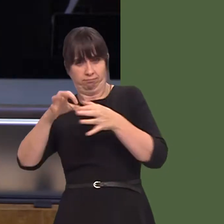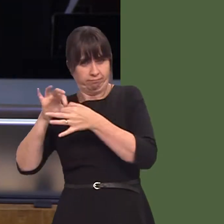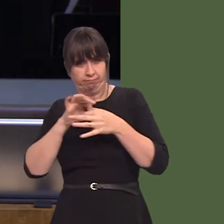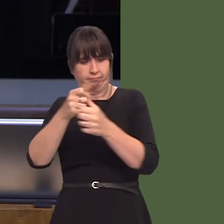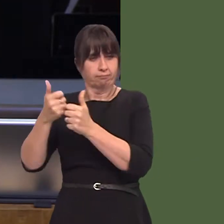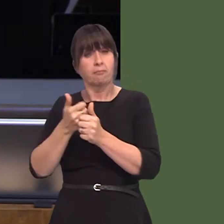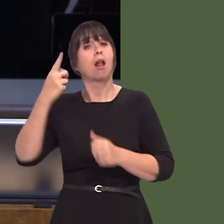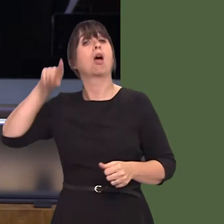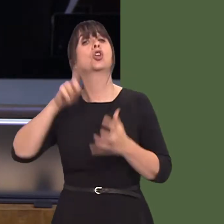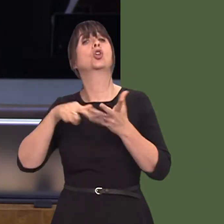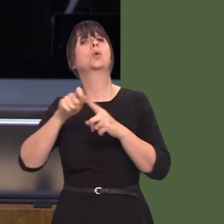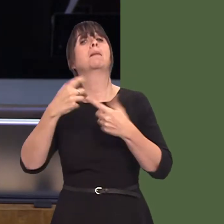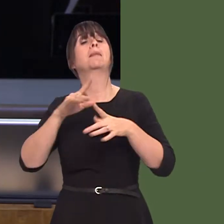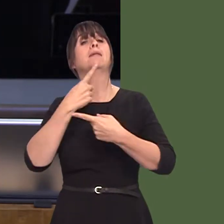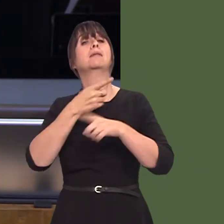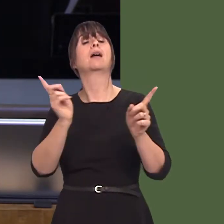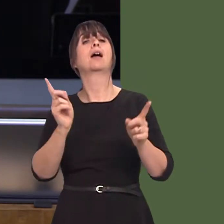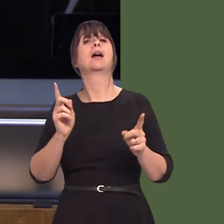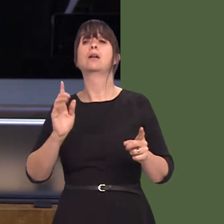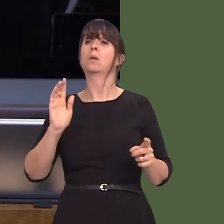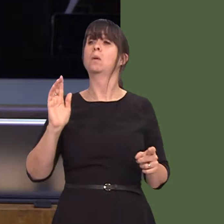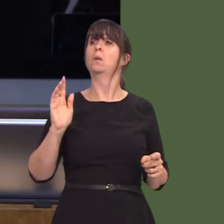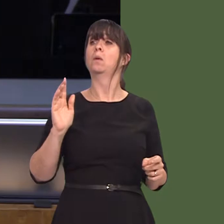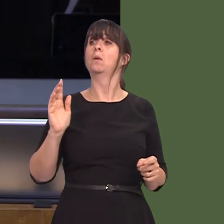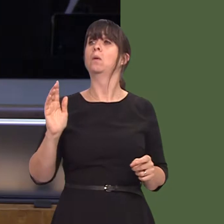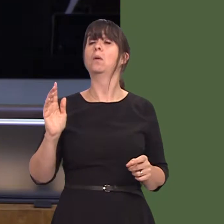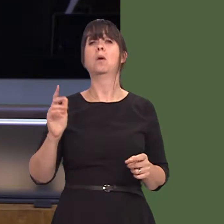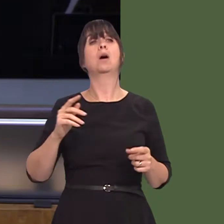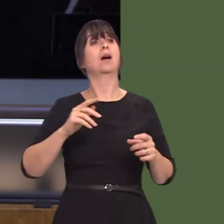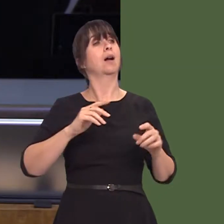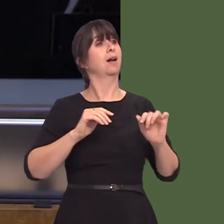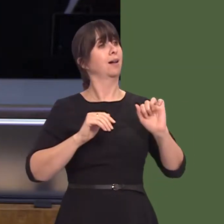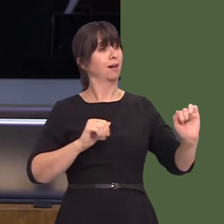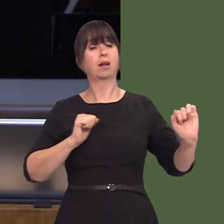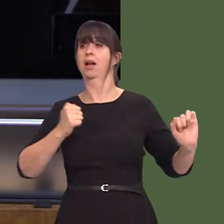All that we said last year was that it is in everybodyís rational self-interest that